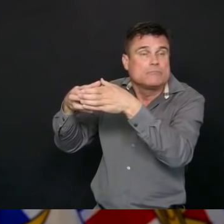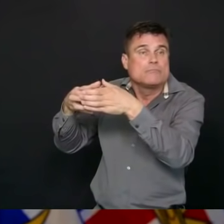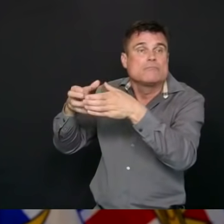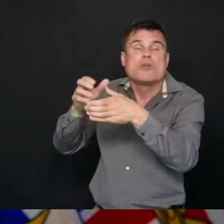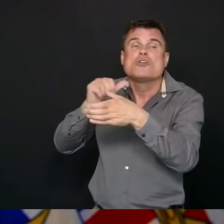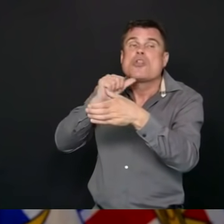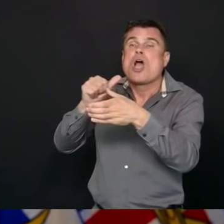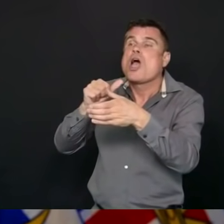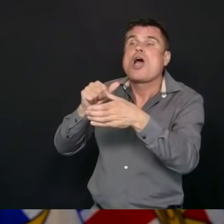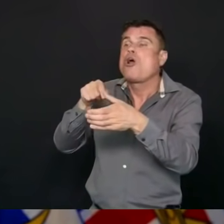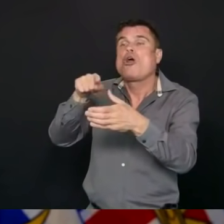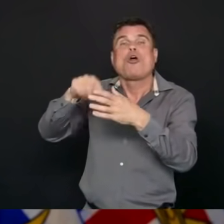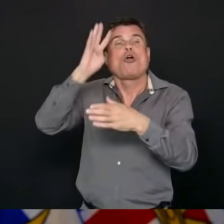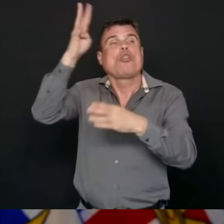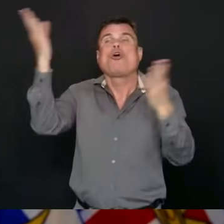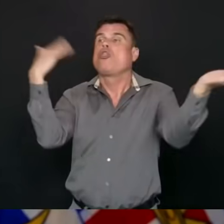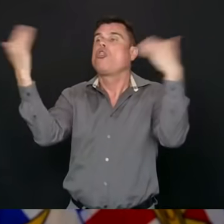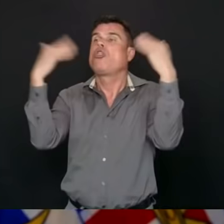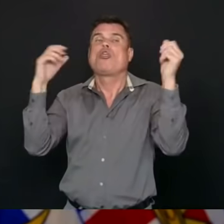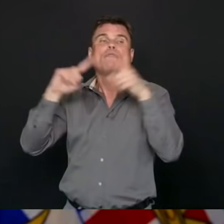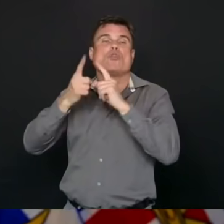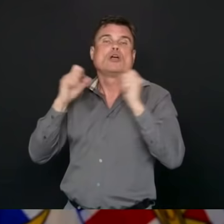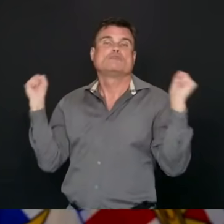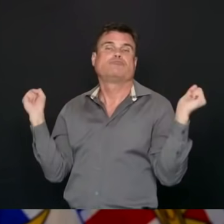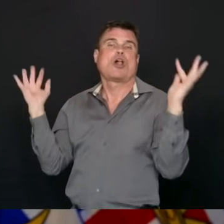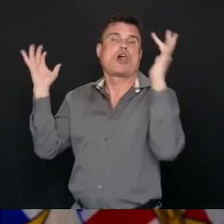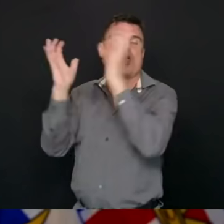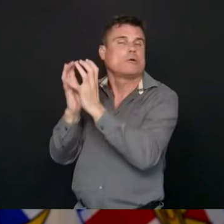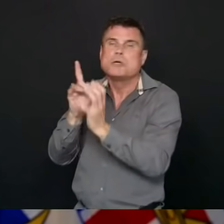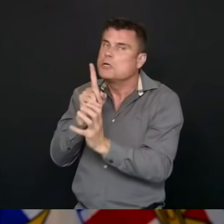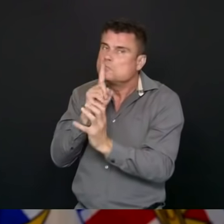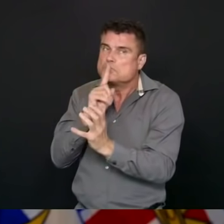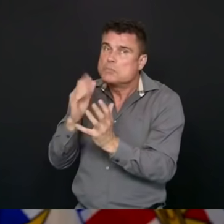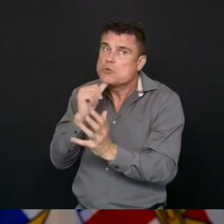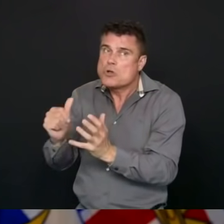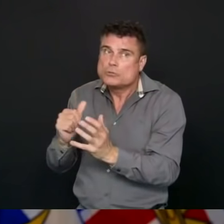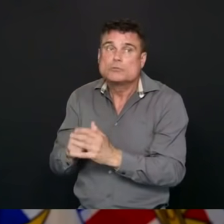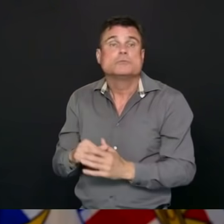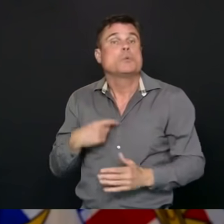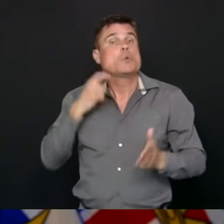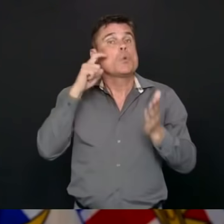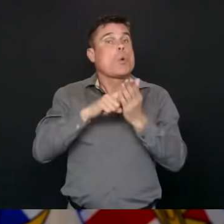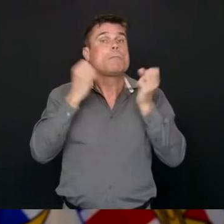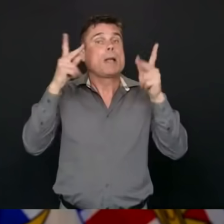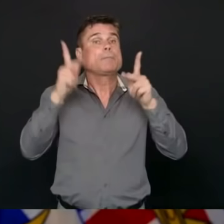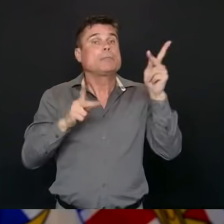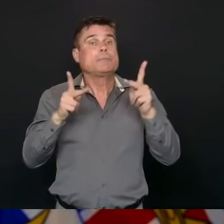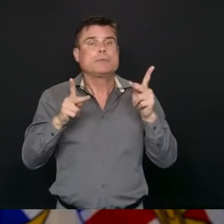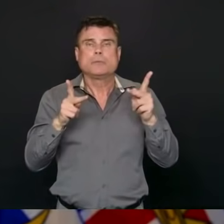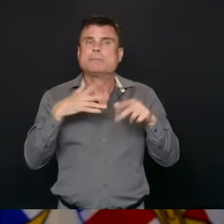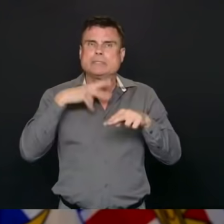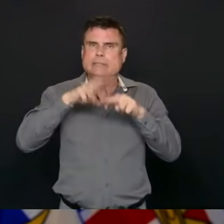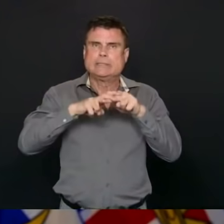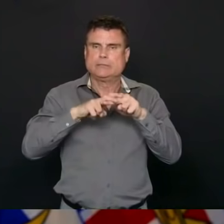apart. They are talking to each other, lots of people are going outside which I think is important for mental and